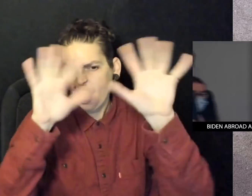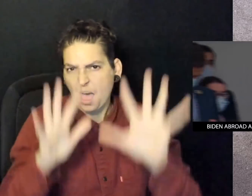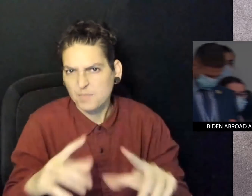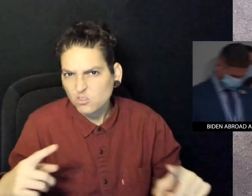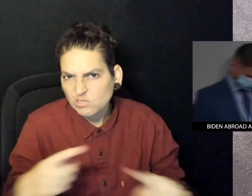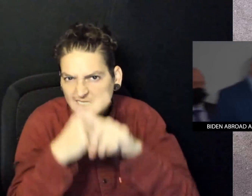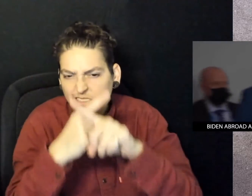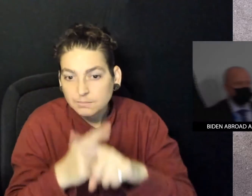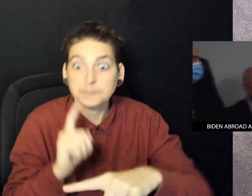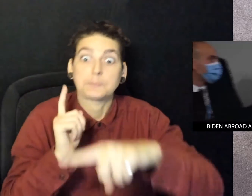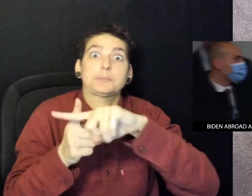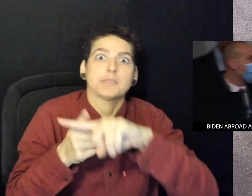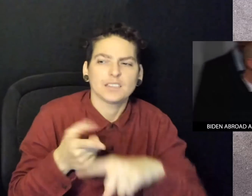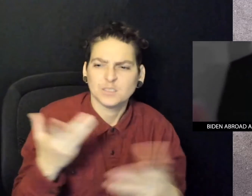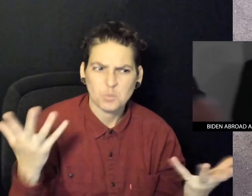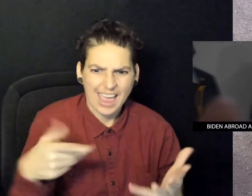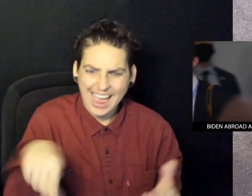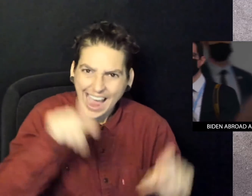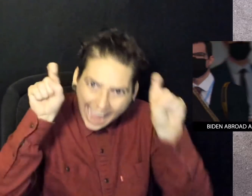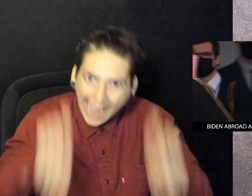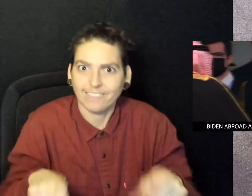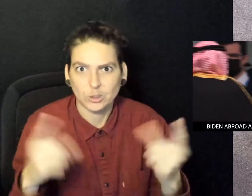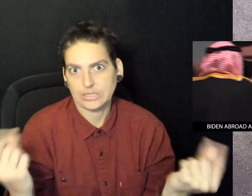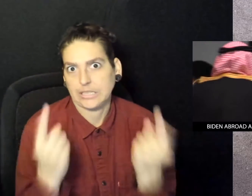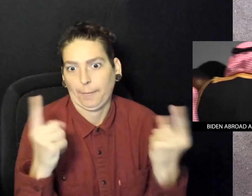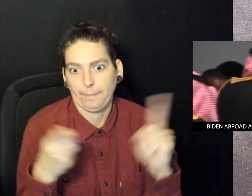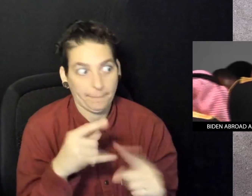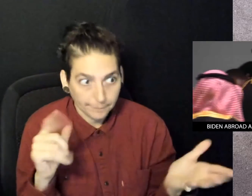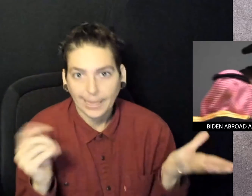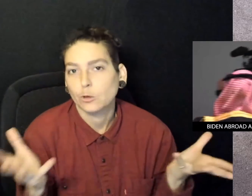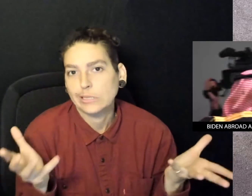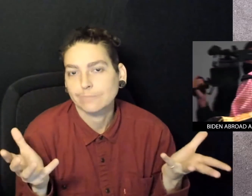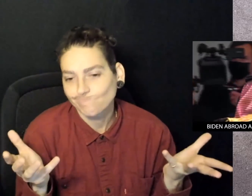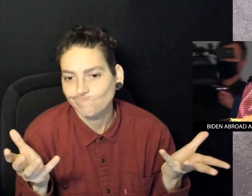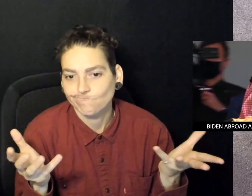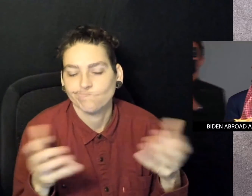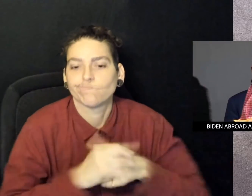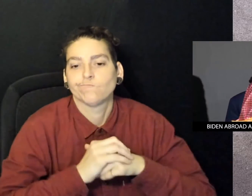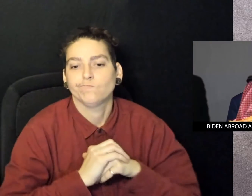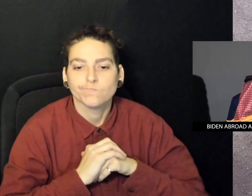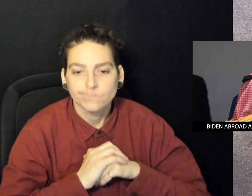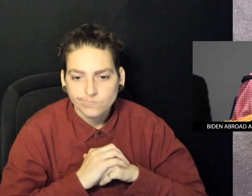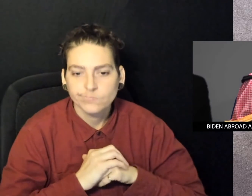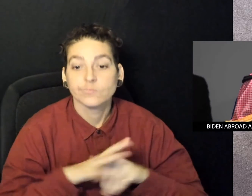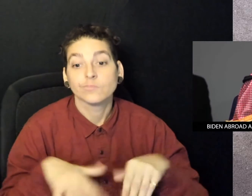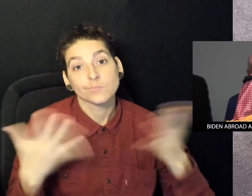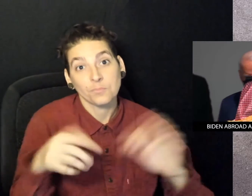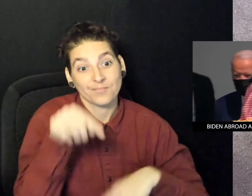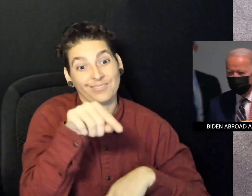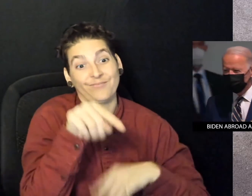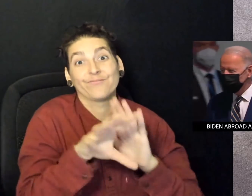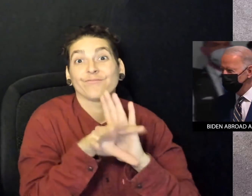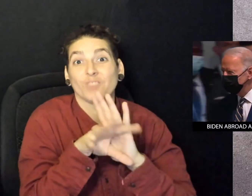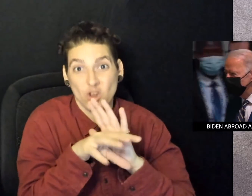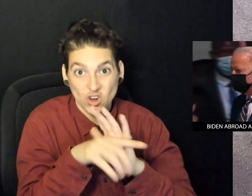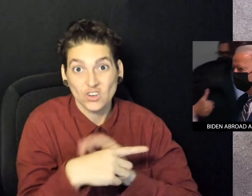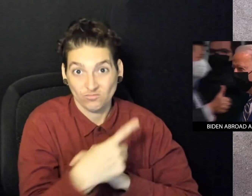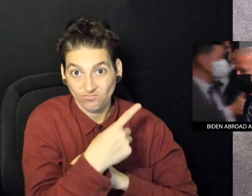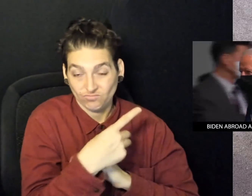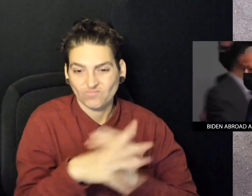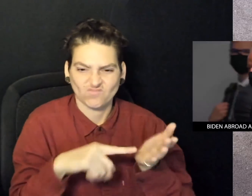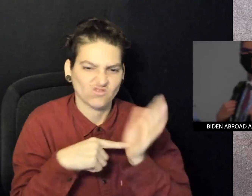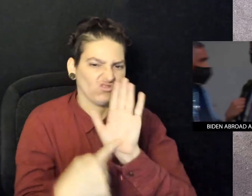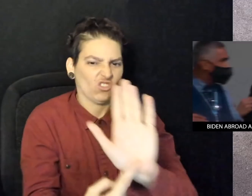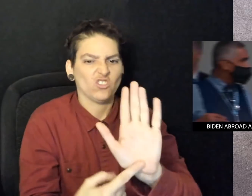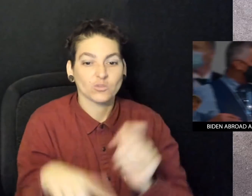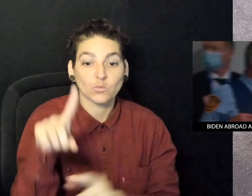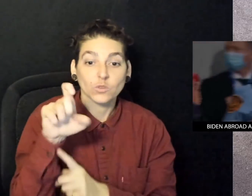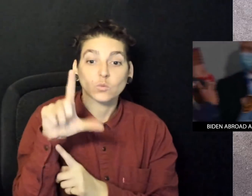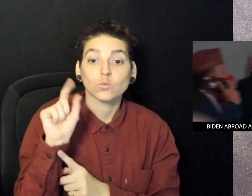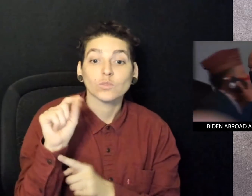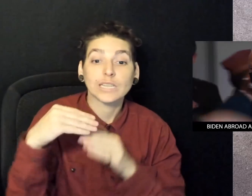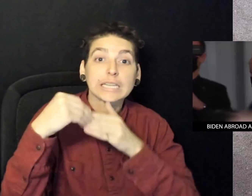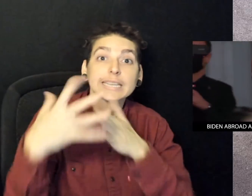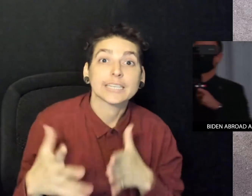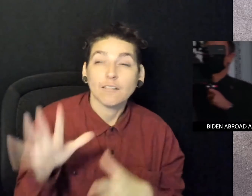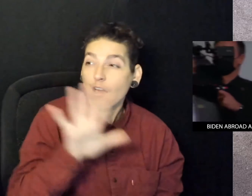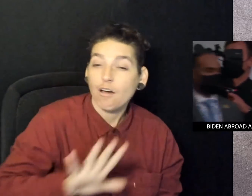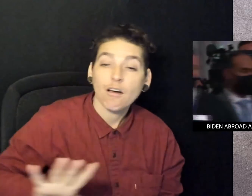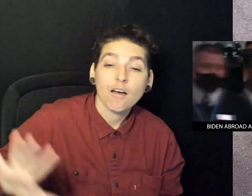crisis and what needs to be done about it this is video of the 120 world leaders from